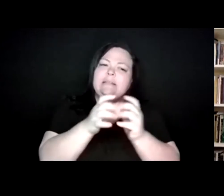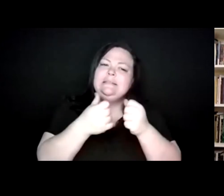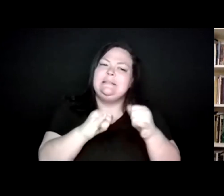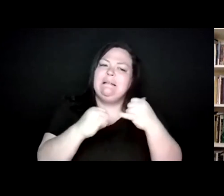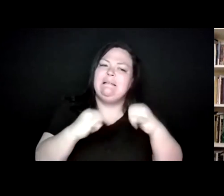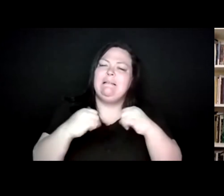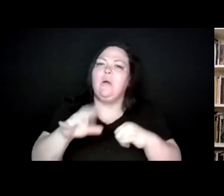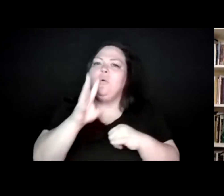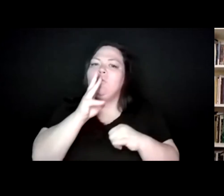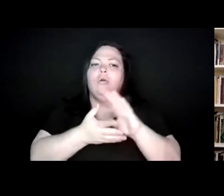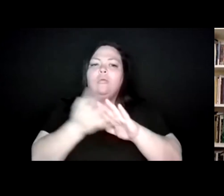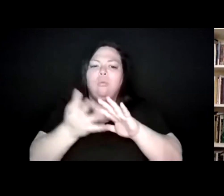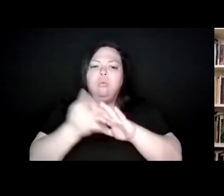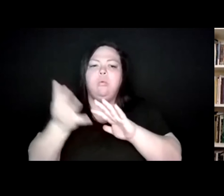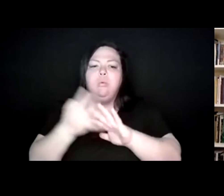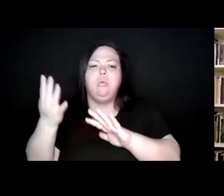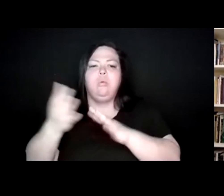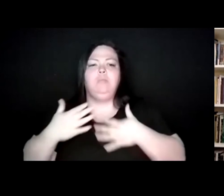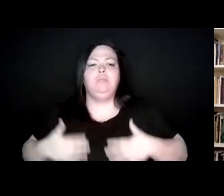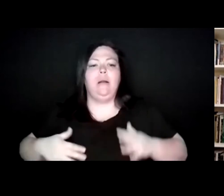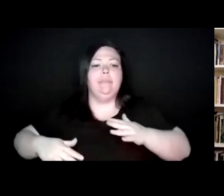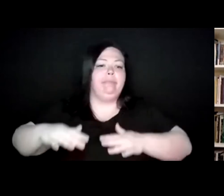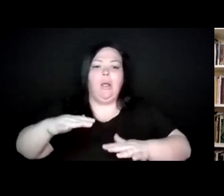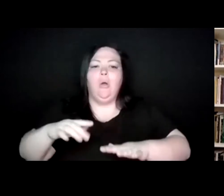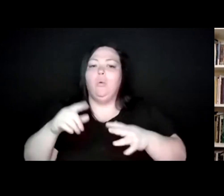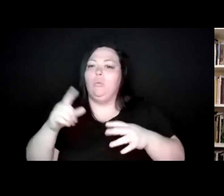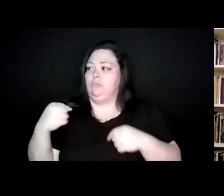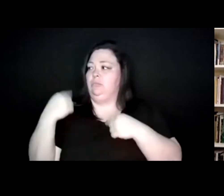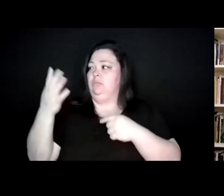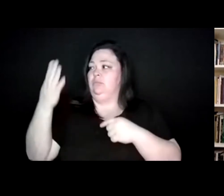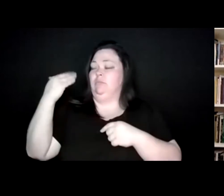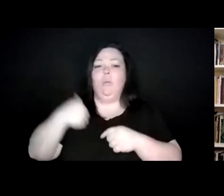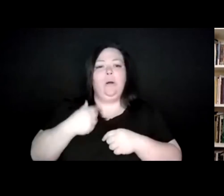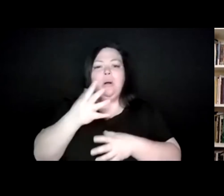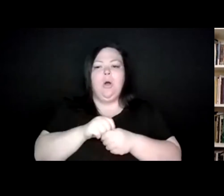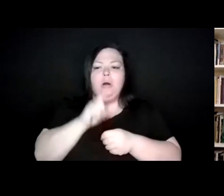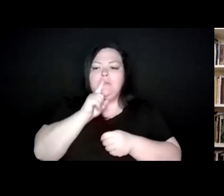and the body moves­. We were all once part/ of a set of nesting dolls, a robot designed//